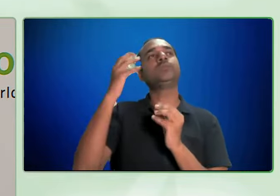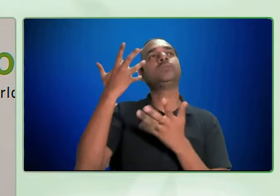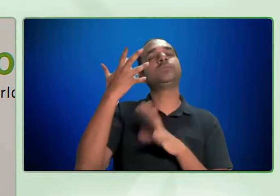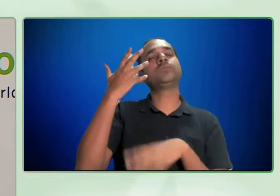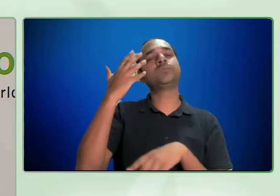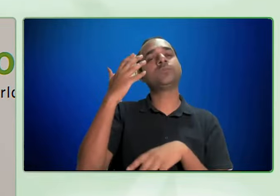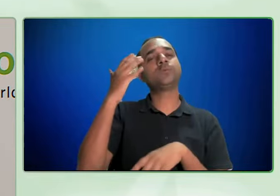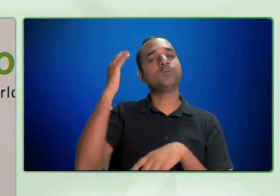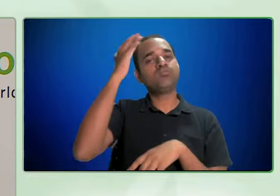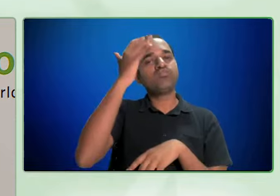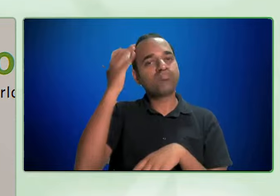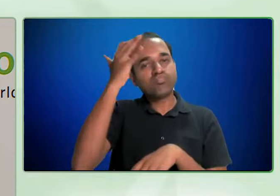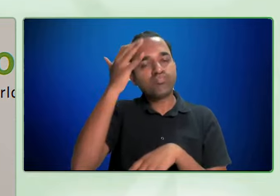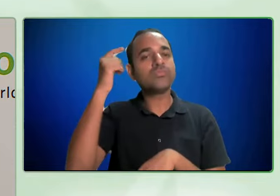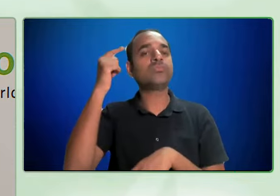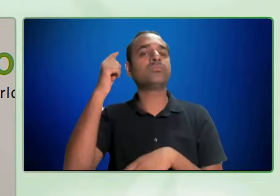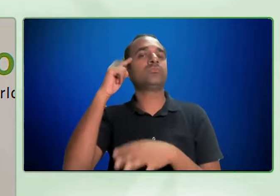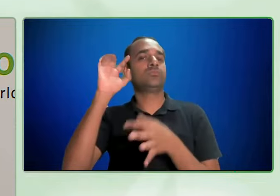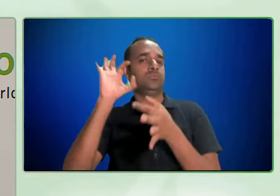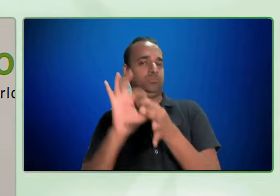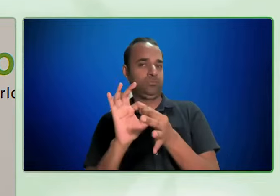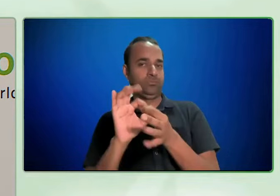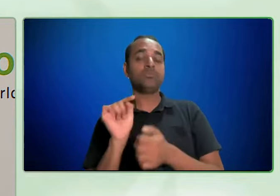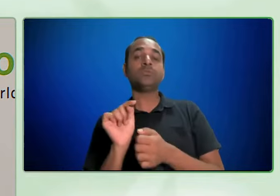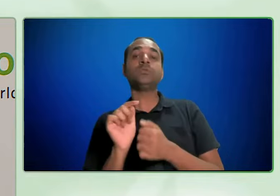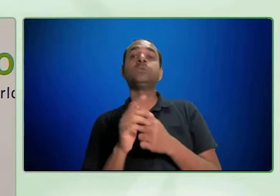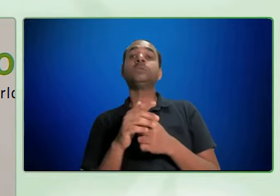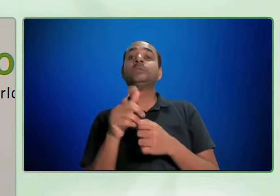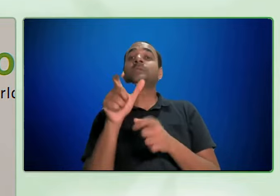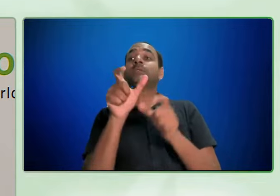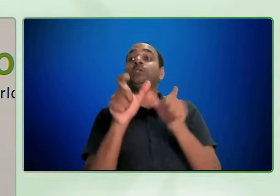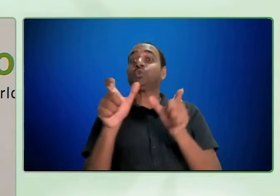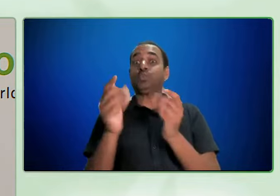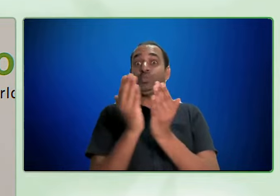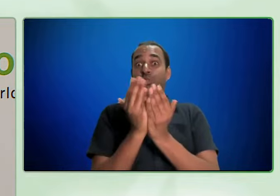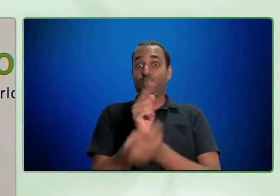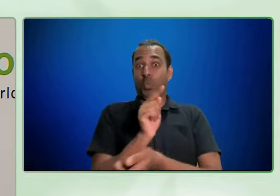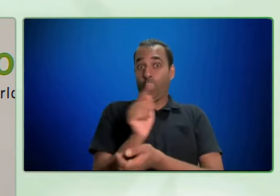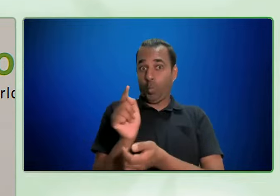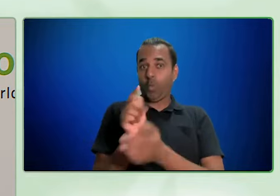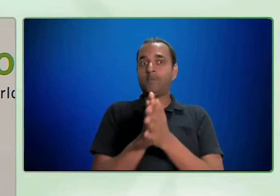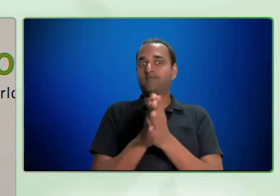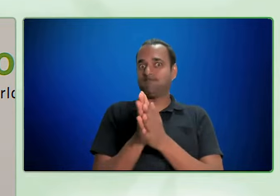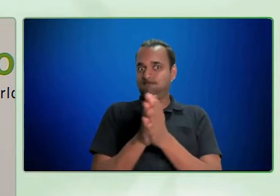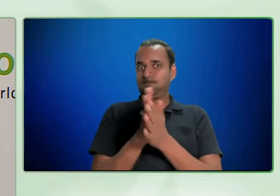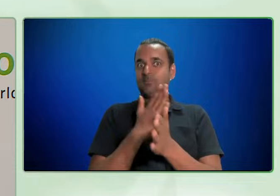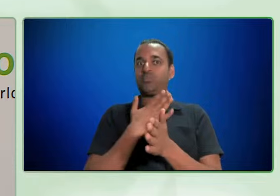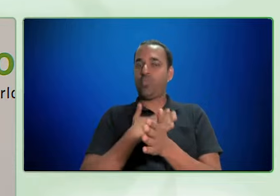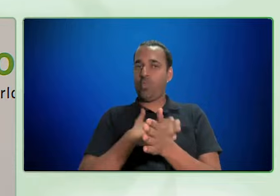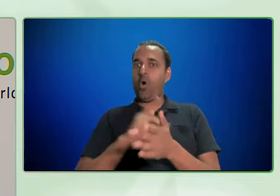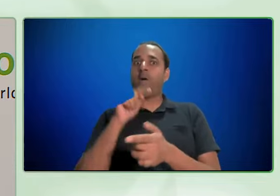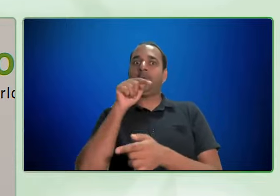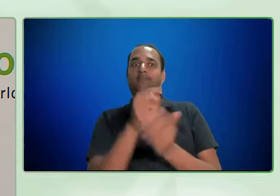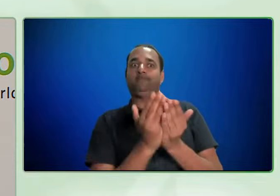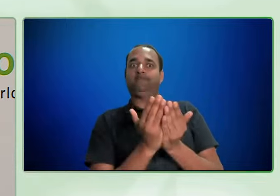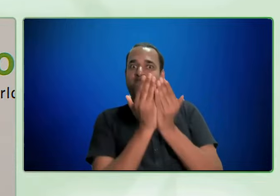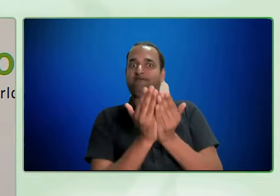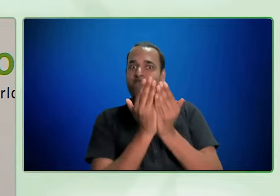In technical studies like computer science and a lot of courses miss this direct context